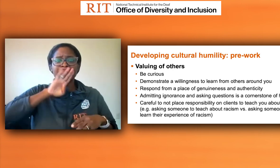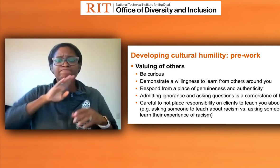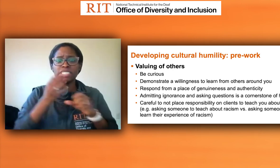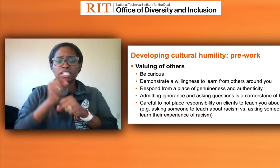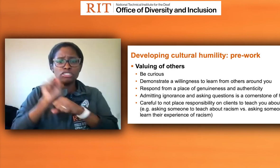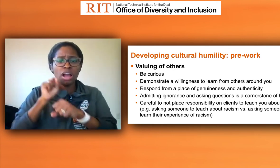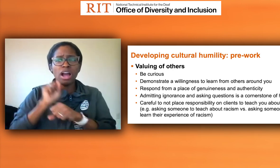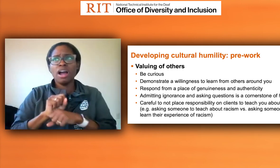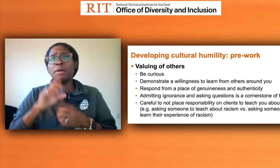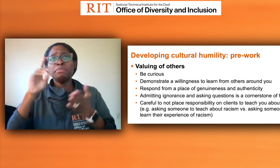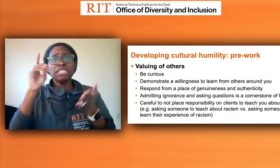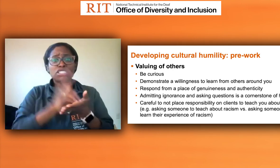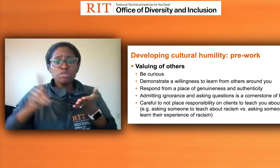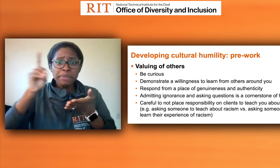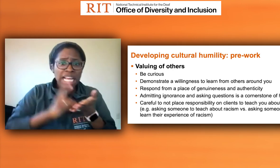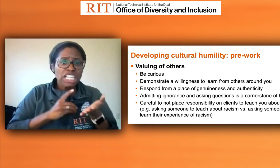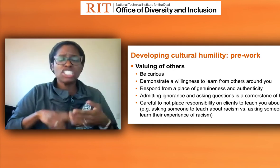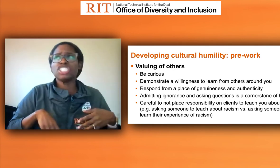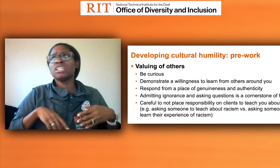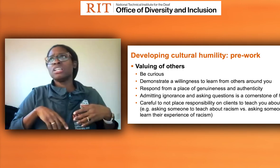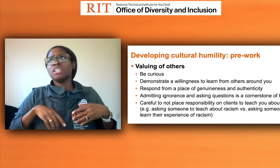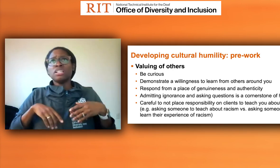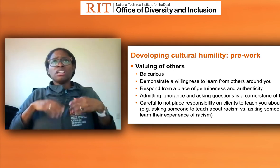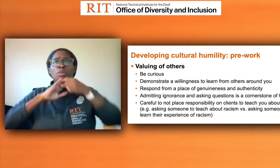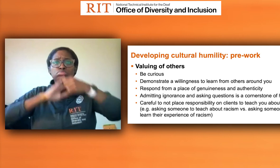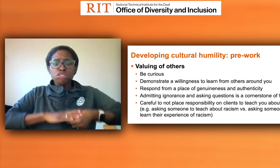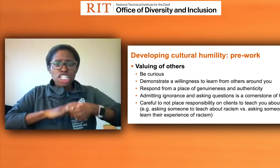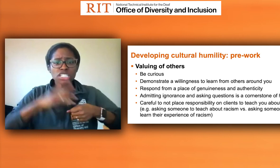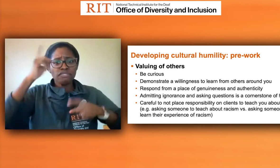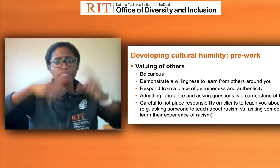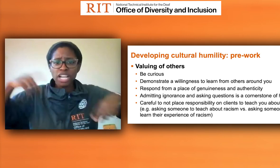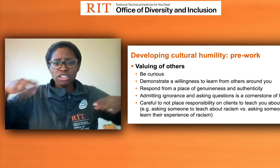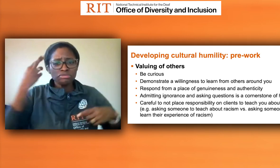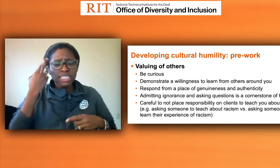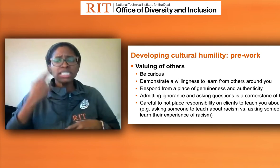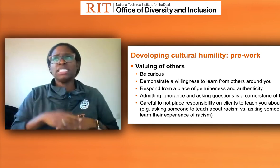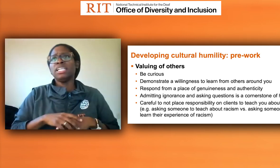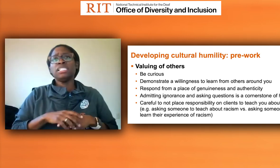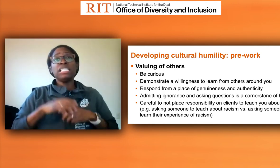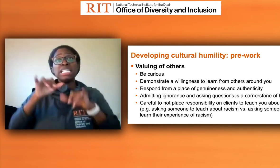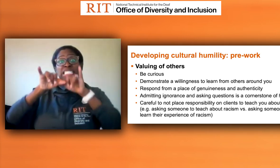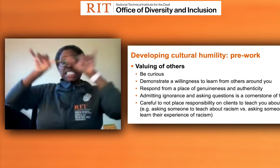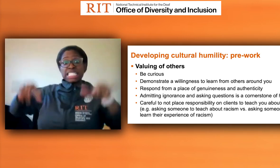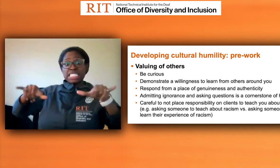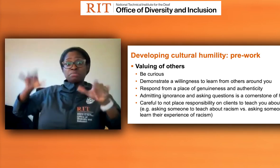and frustrations. Discrimination in trying to obtain employment. Oppression for various reasons.